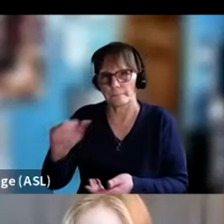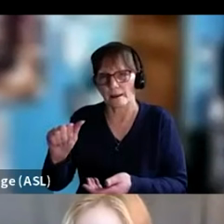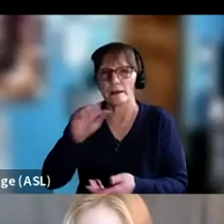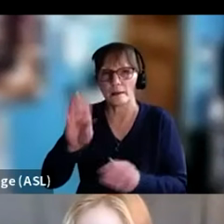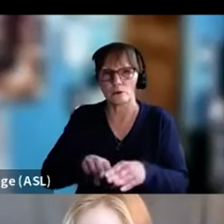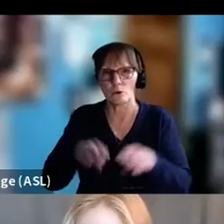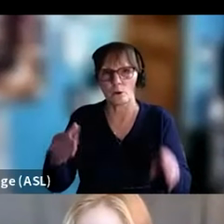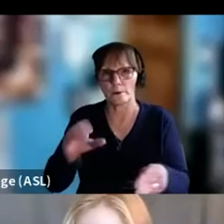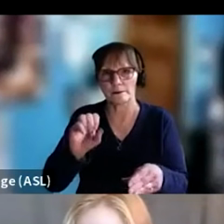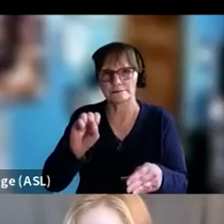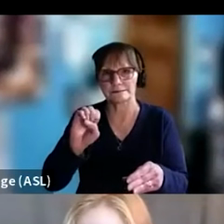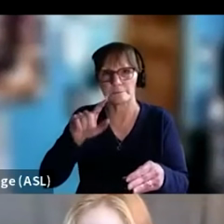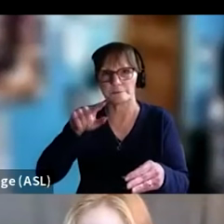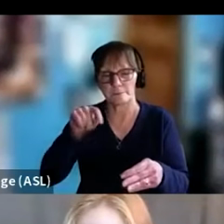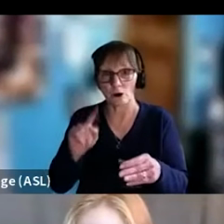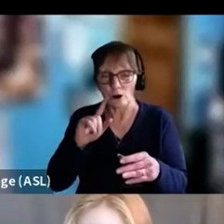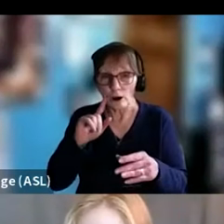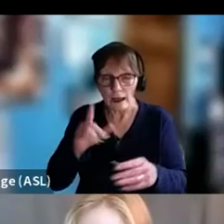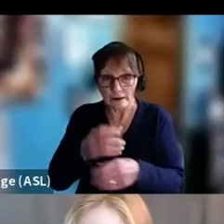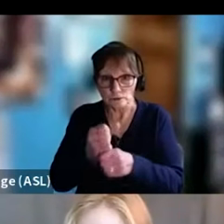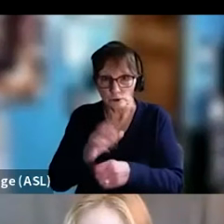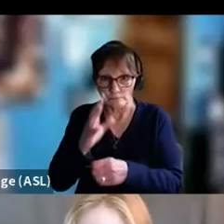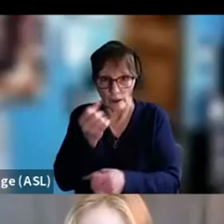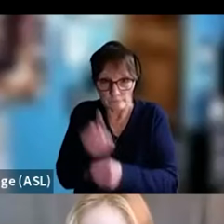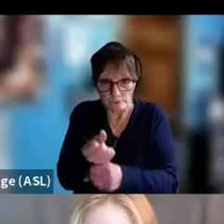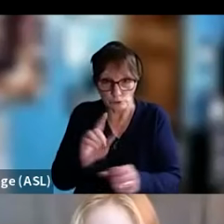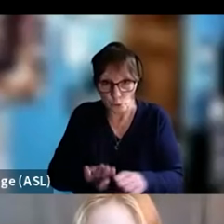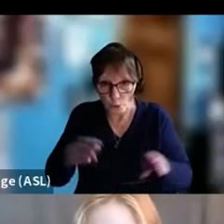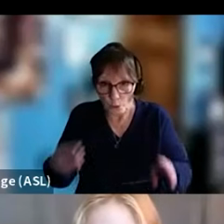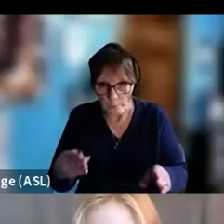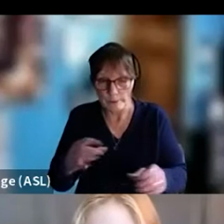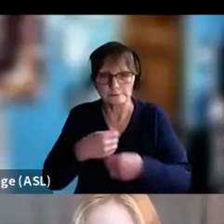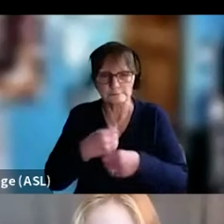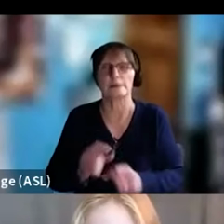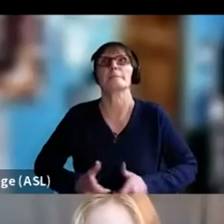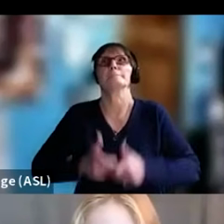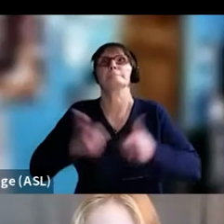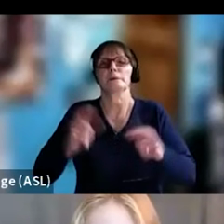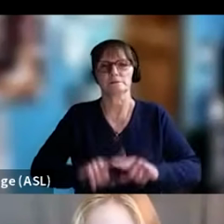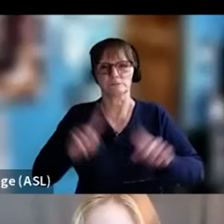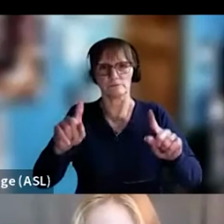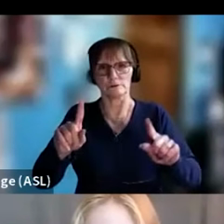and it took five years to open, but it finally did. And it's making a huge difference in the lives of our patients.